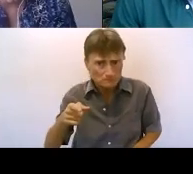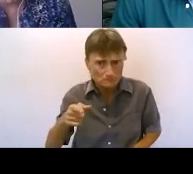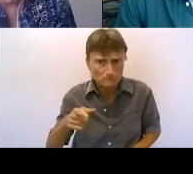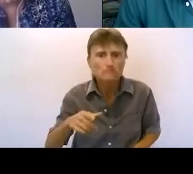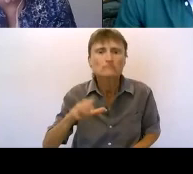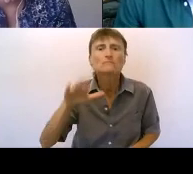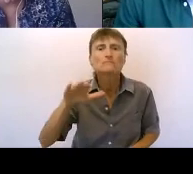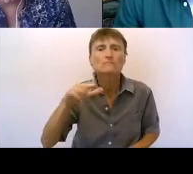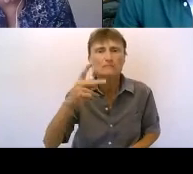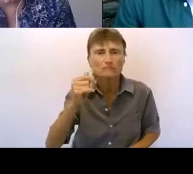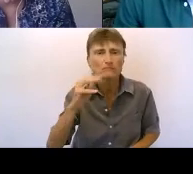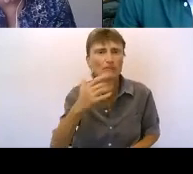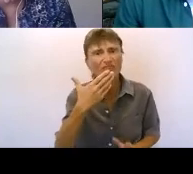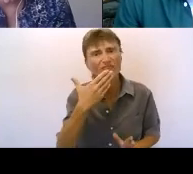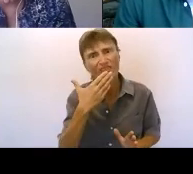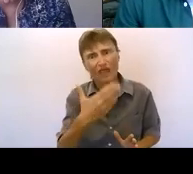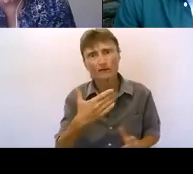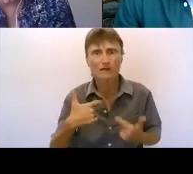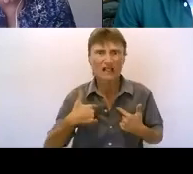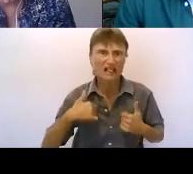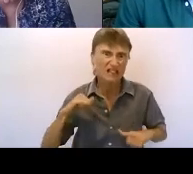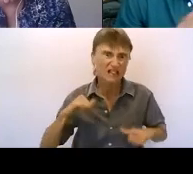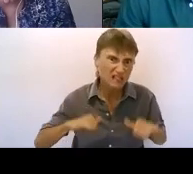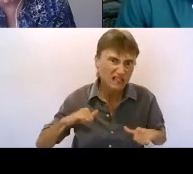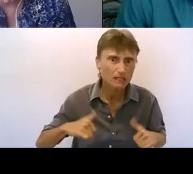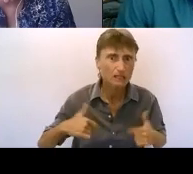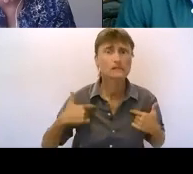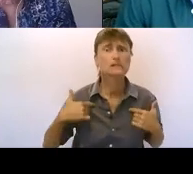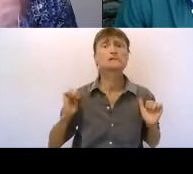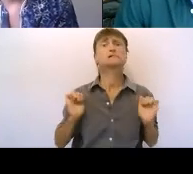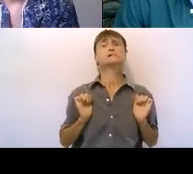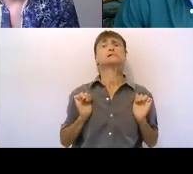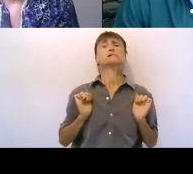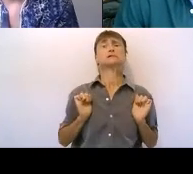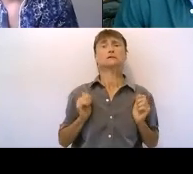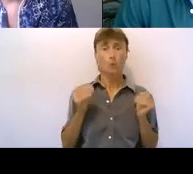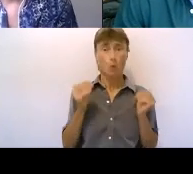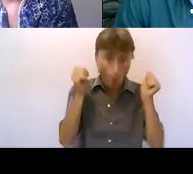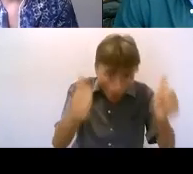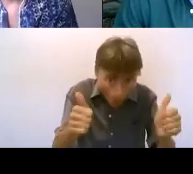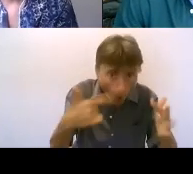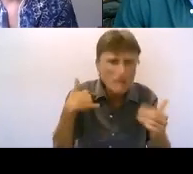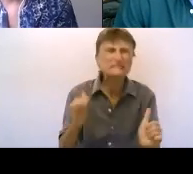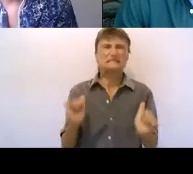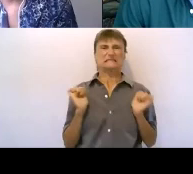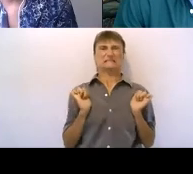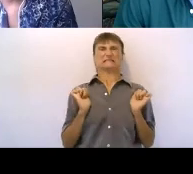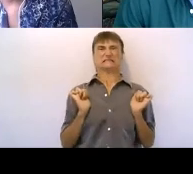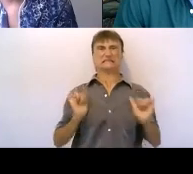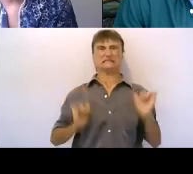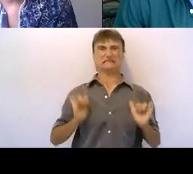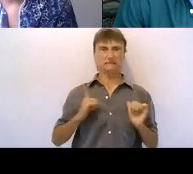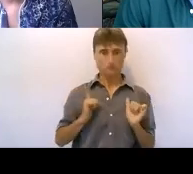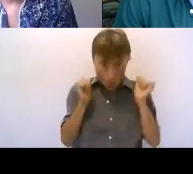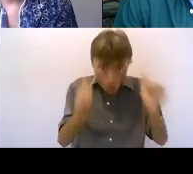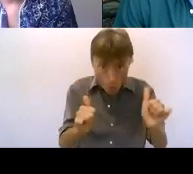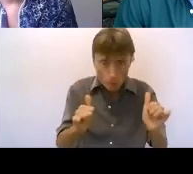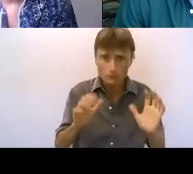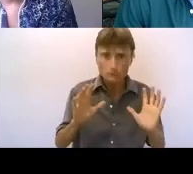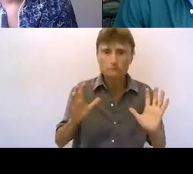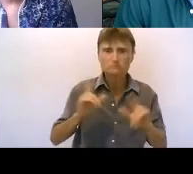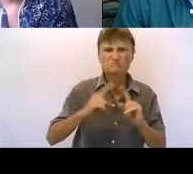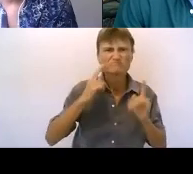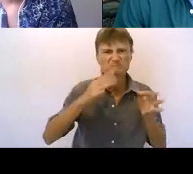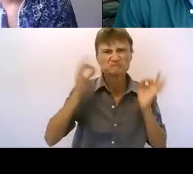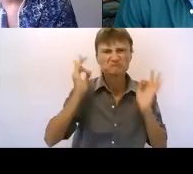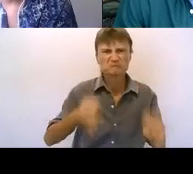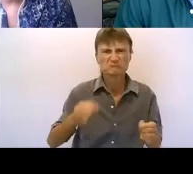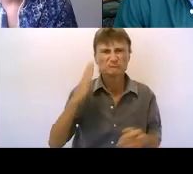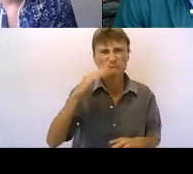on sharing but I guess, reflecting in the brief moment that Patti was speaking I just